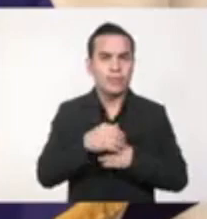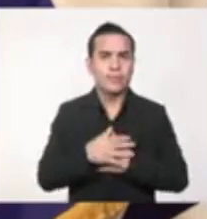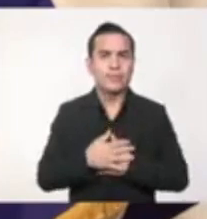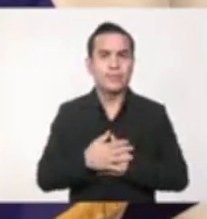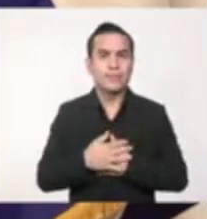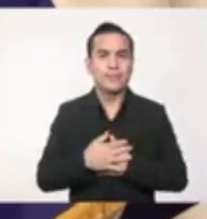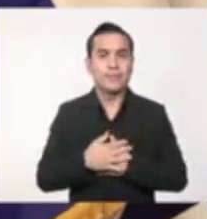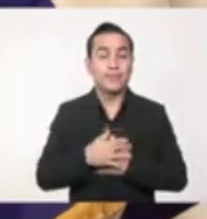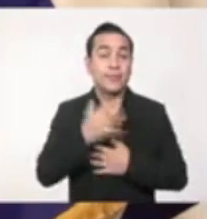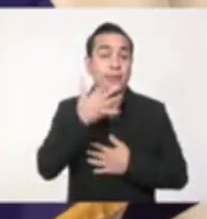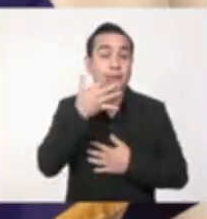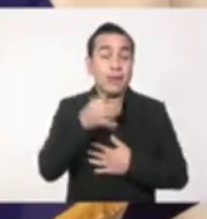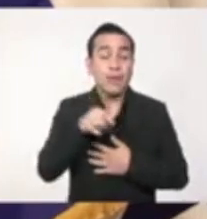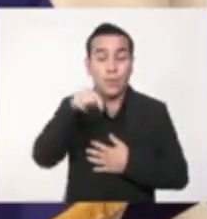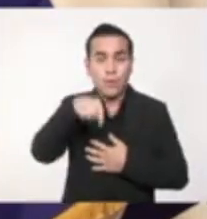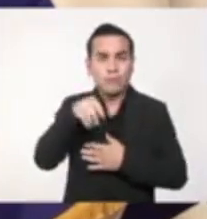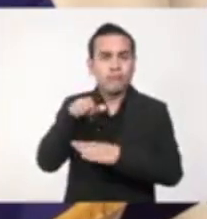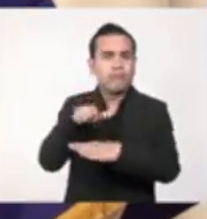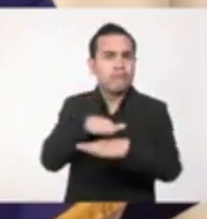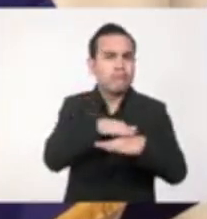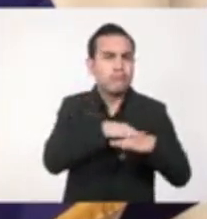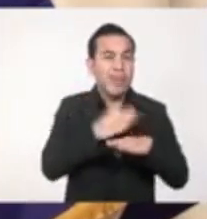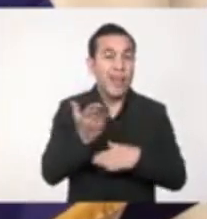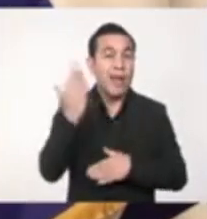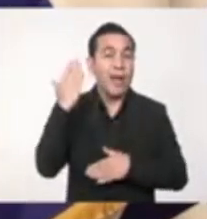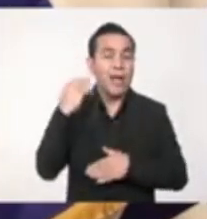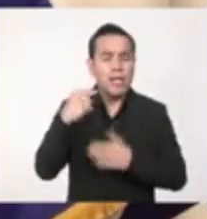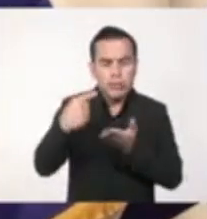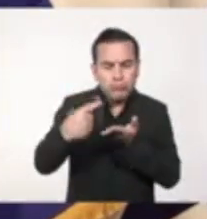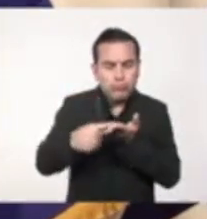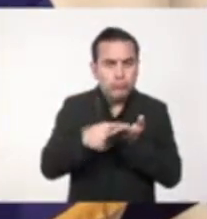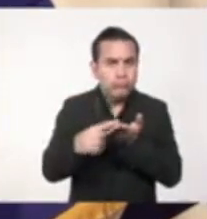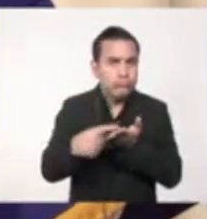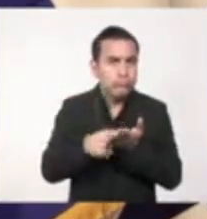We decided to summon them as we spoke last time, that no